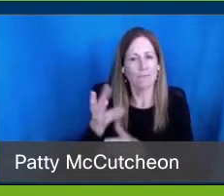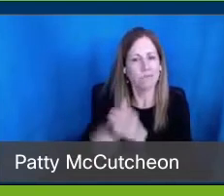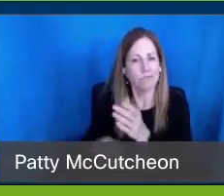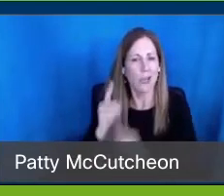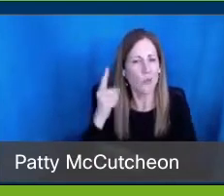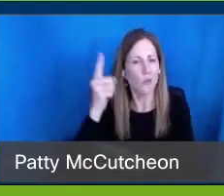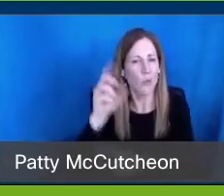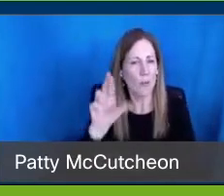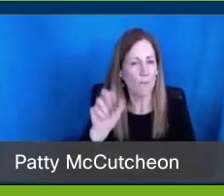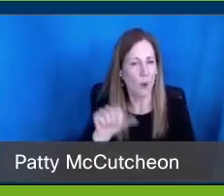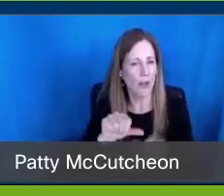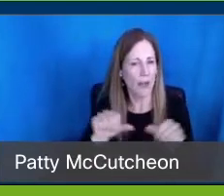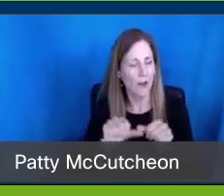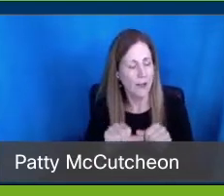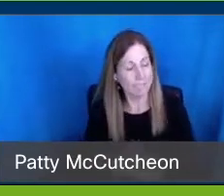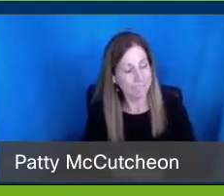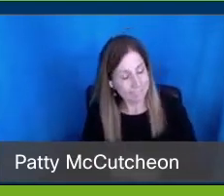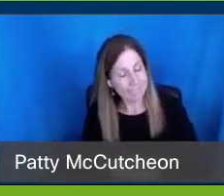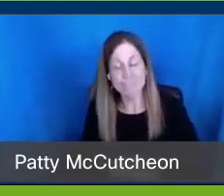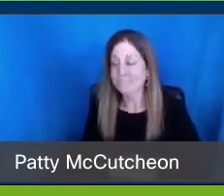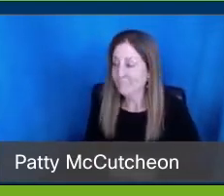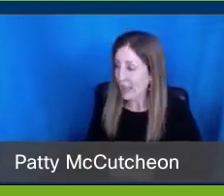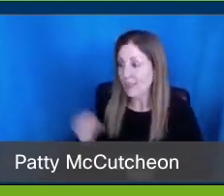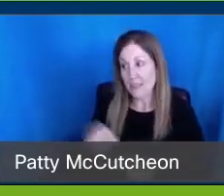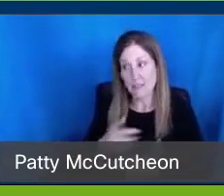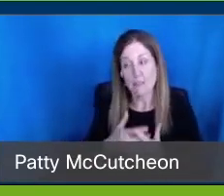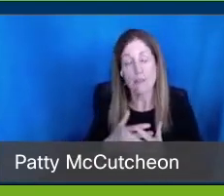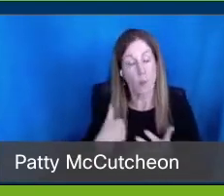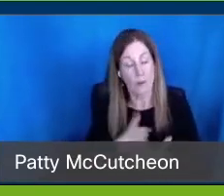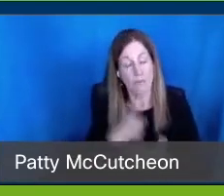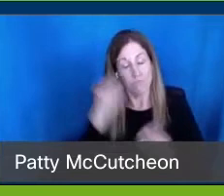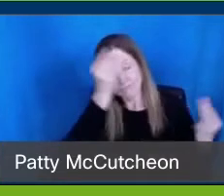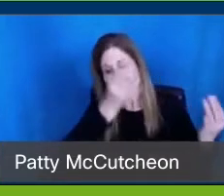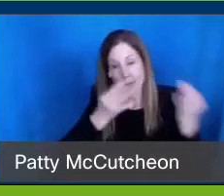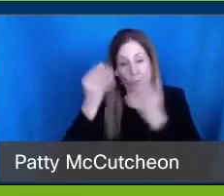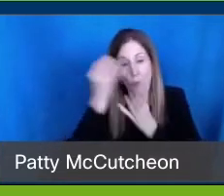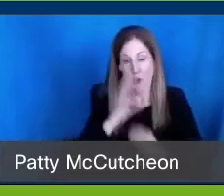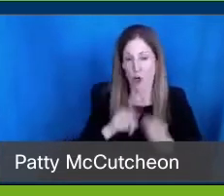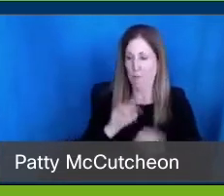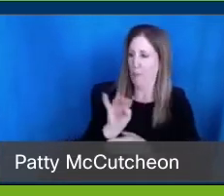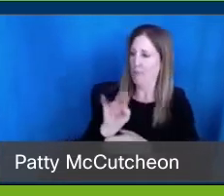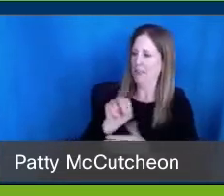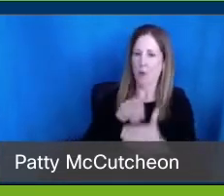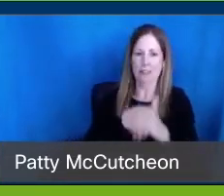[Natasha] This is definitely something we've given a lot of thought to. I mean, we call ourselves Minnesota's Accessible Reading Source,